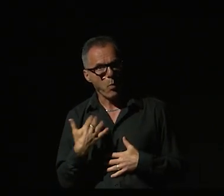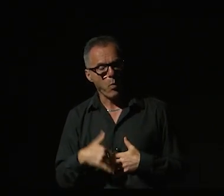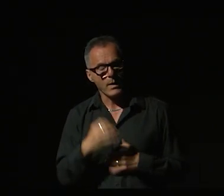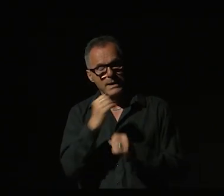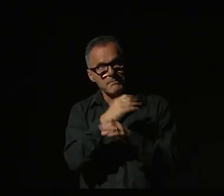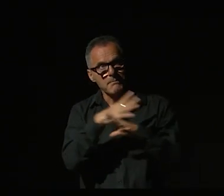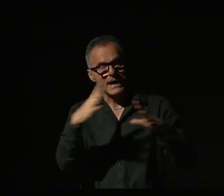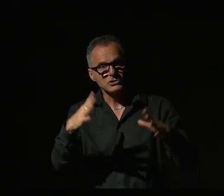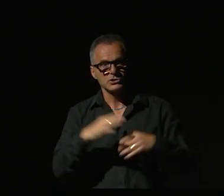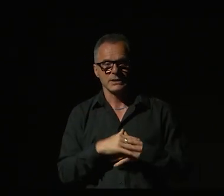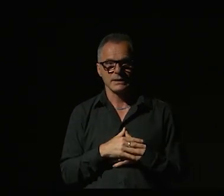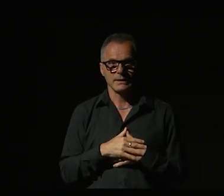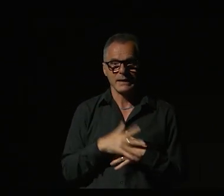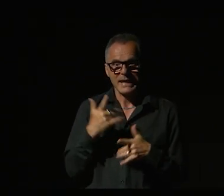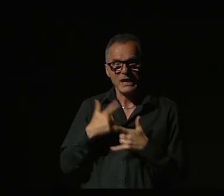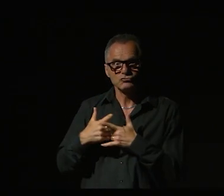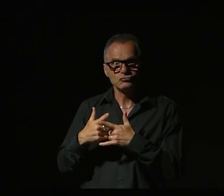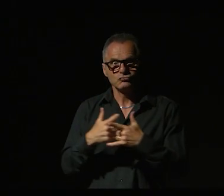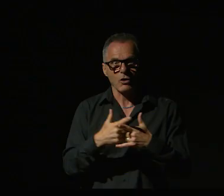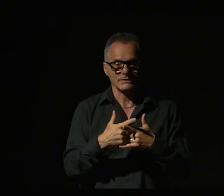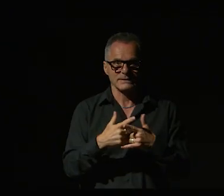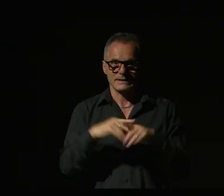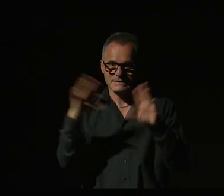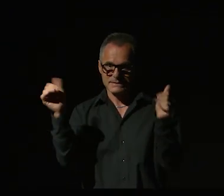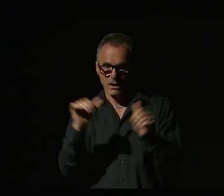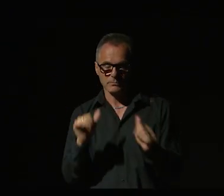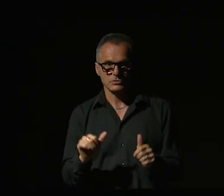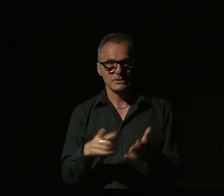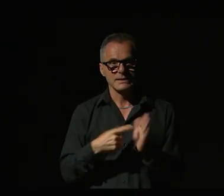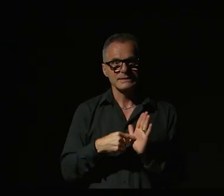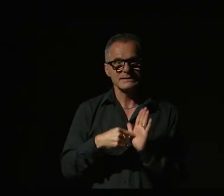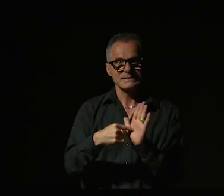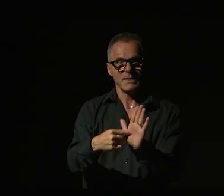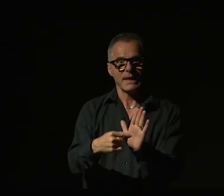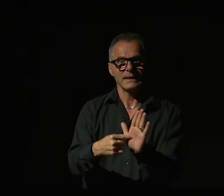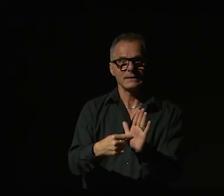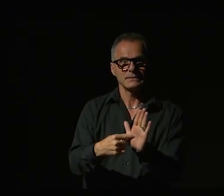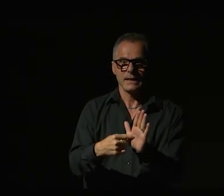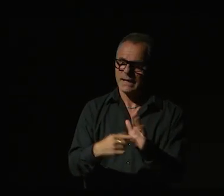were displayed with the likenesses of some of the most eminent thinkers of Greek and Roman antiquity.